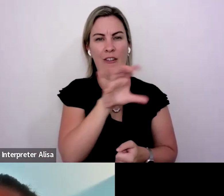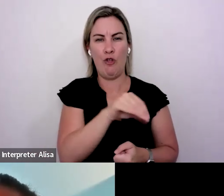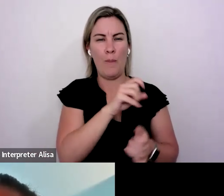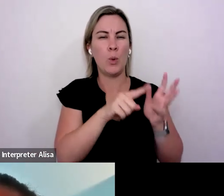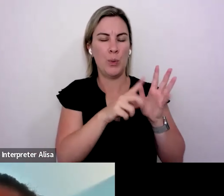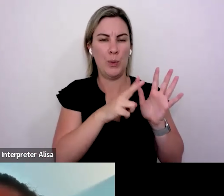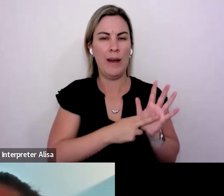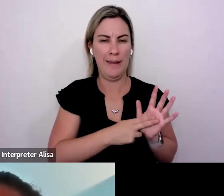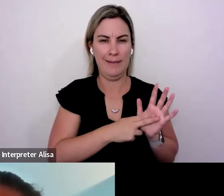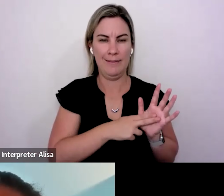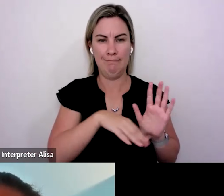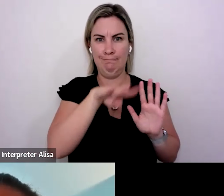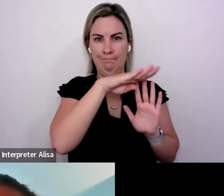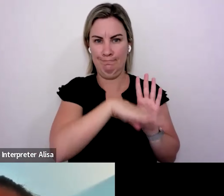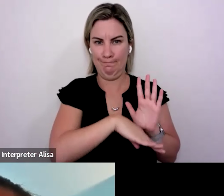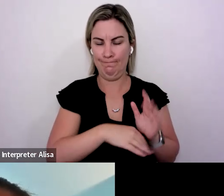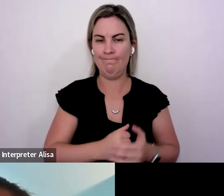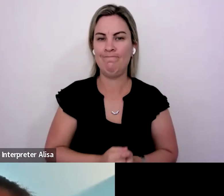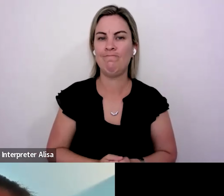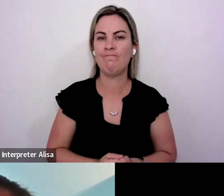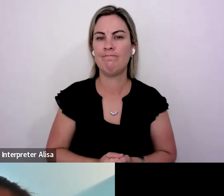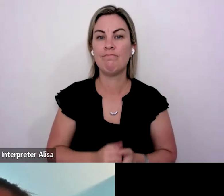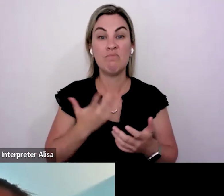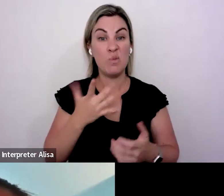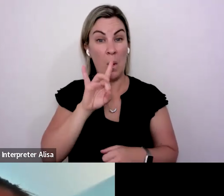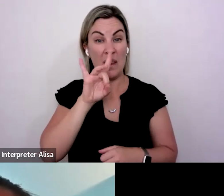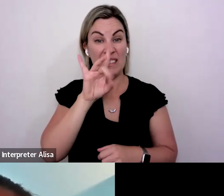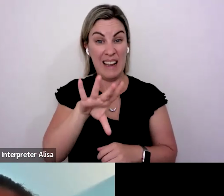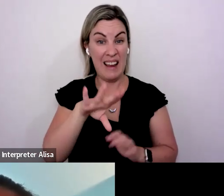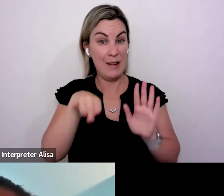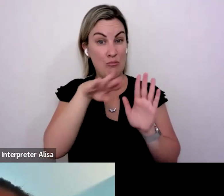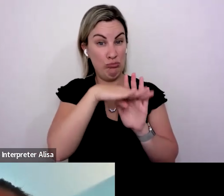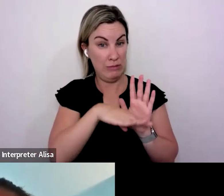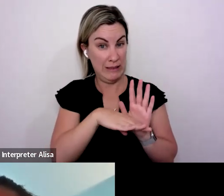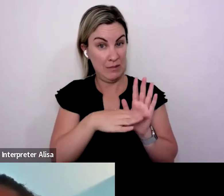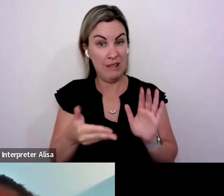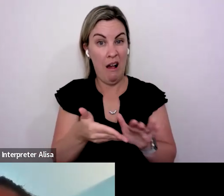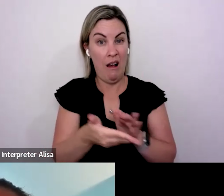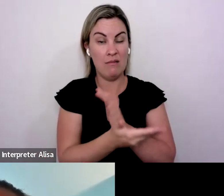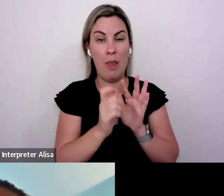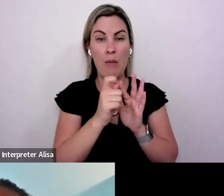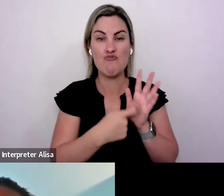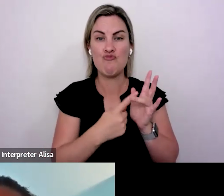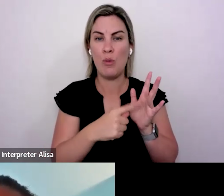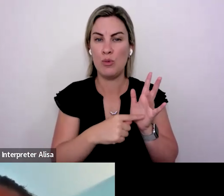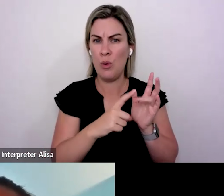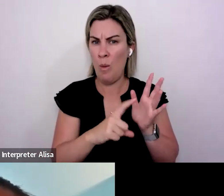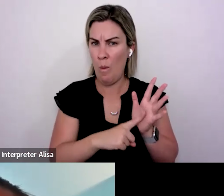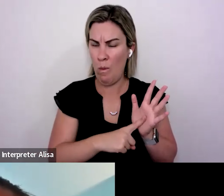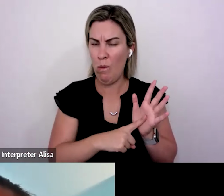And so the 10 principles are in the Protocols, talk to respect, self-determination,